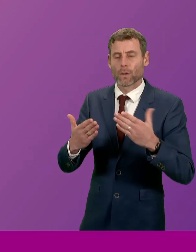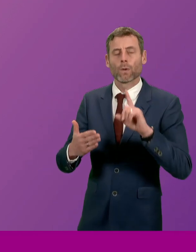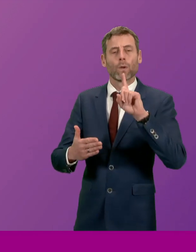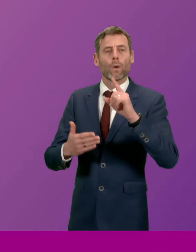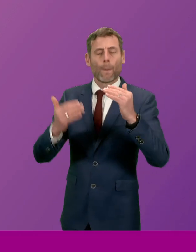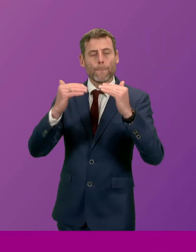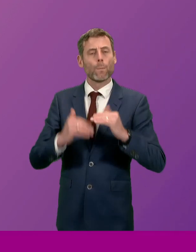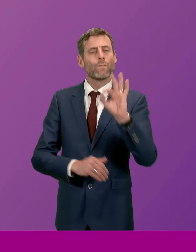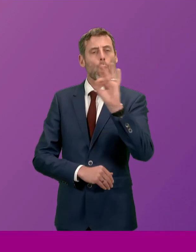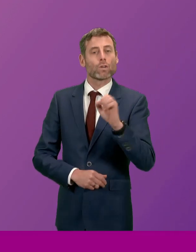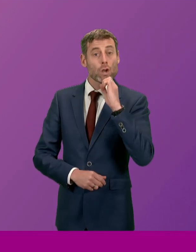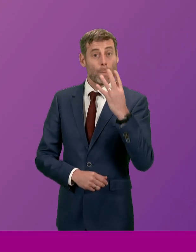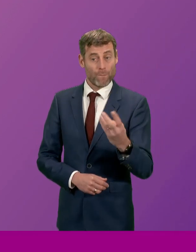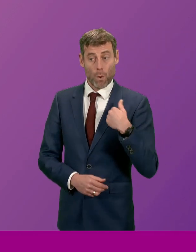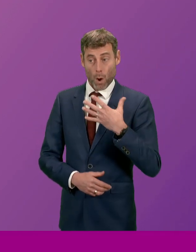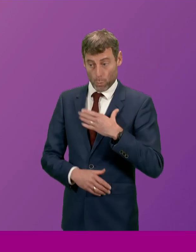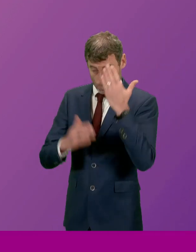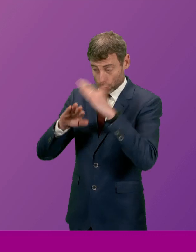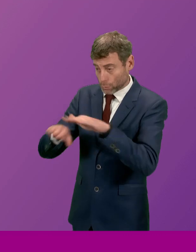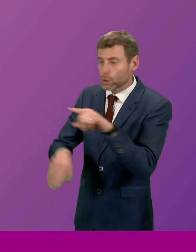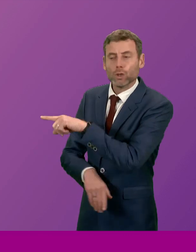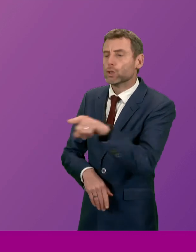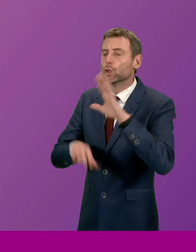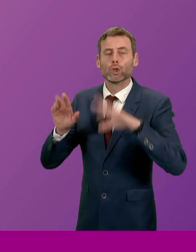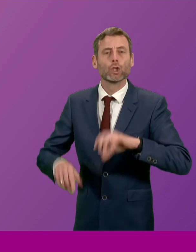I remind all members that they should not shout from their seats.